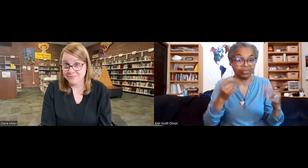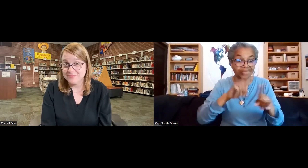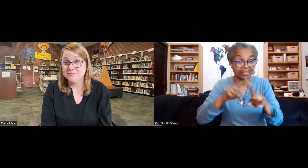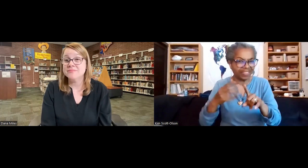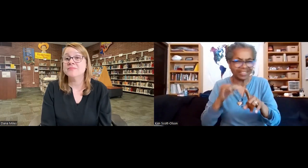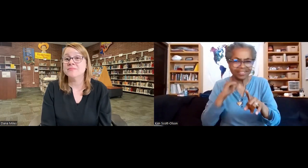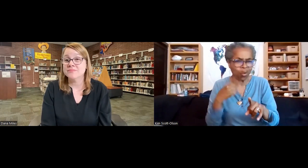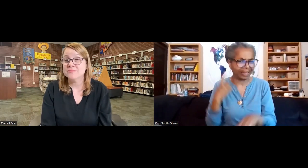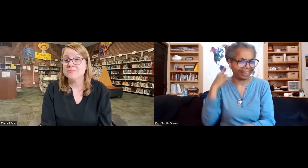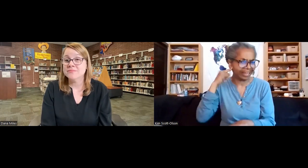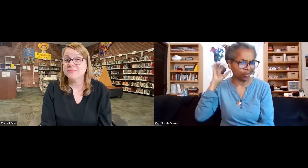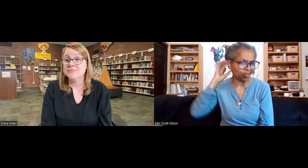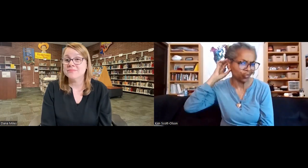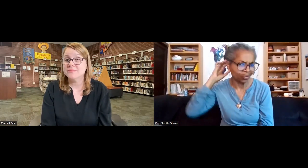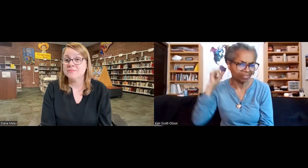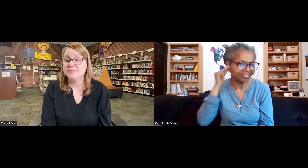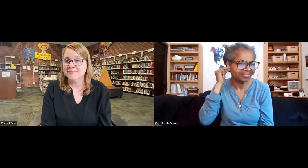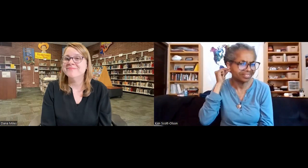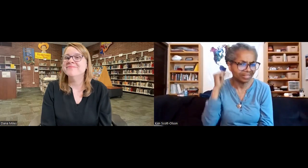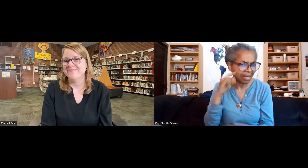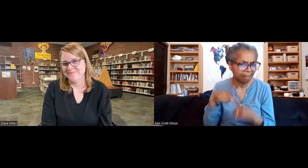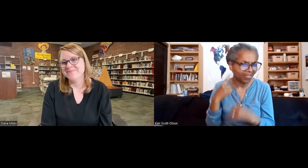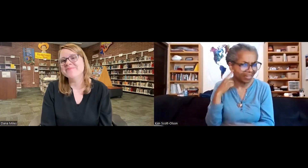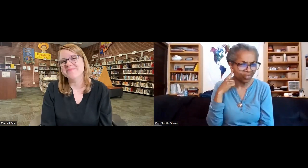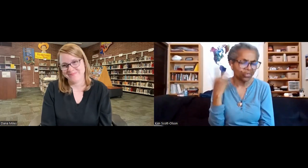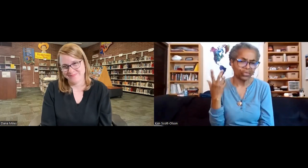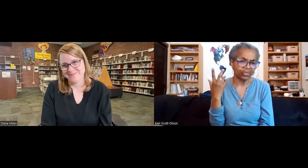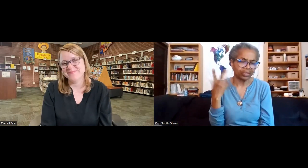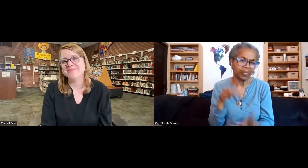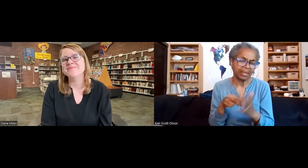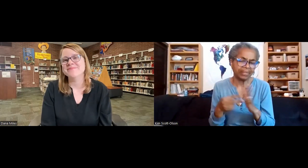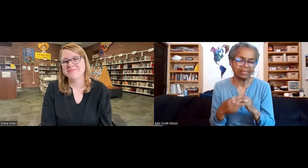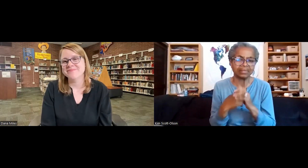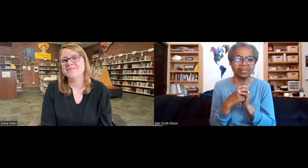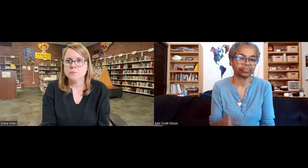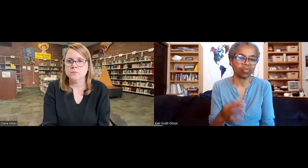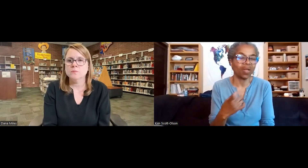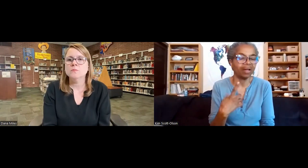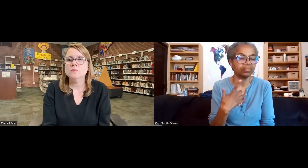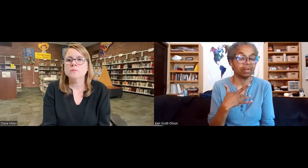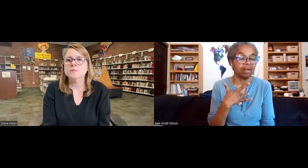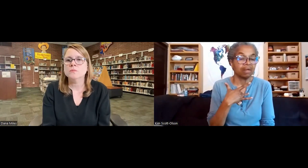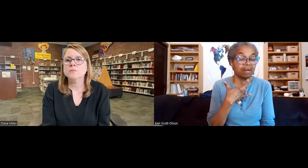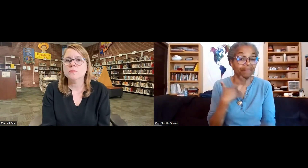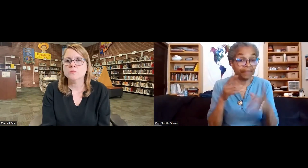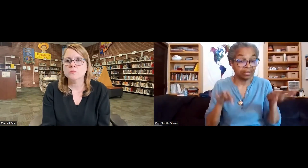language acquisition, etc. It’s not just about the ear, know what I mean?